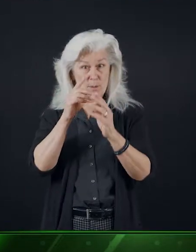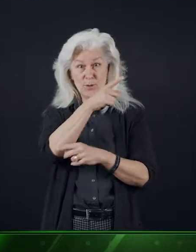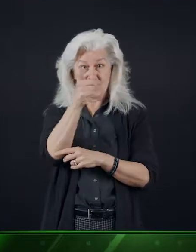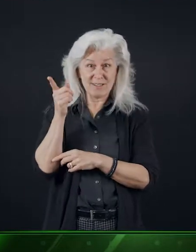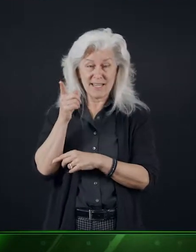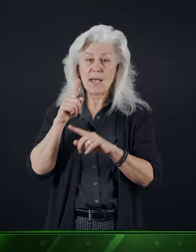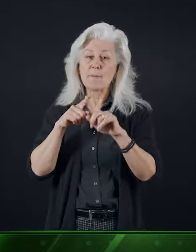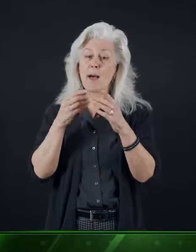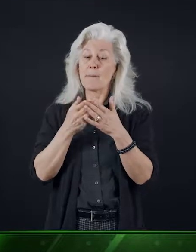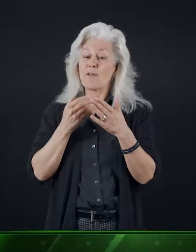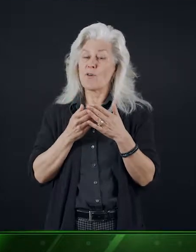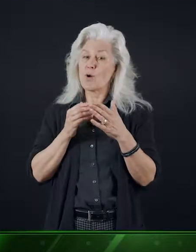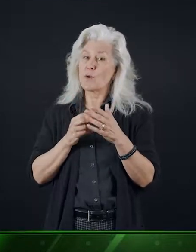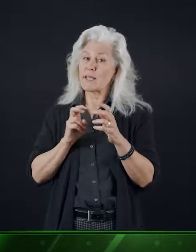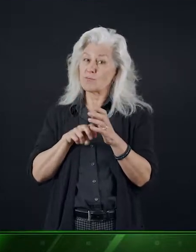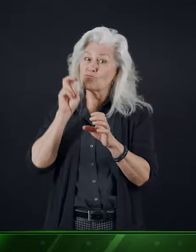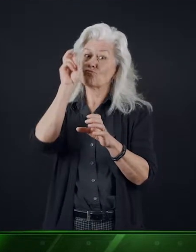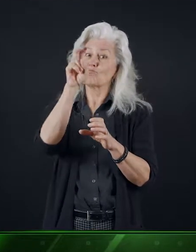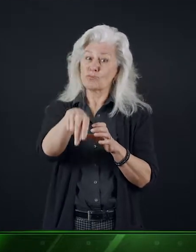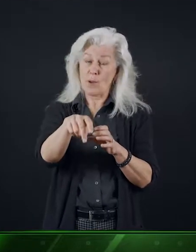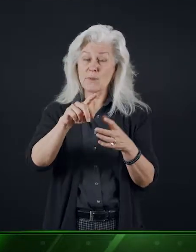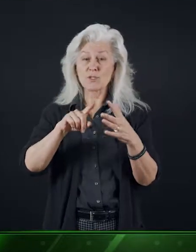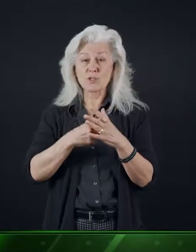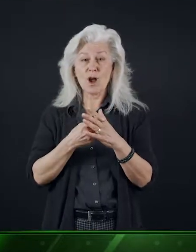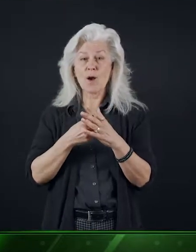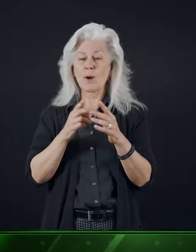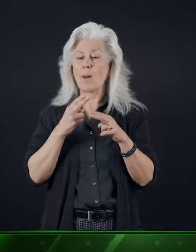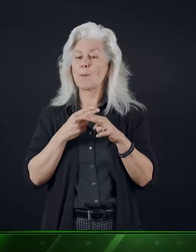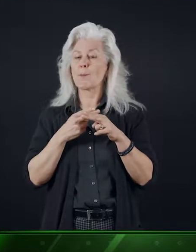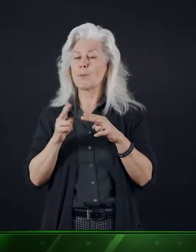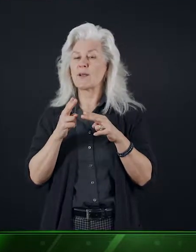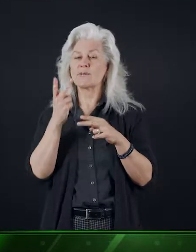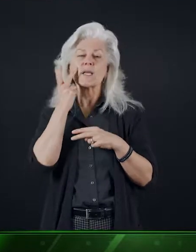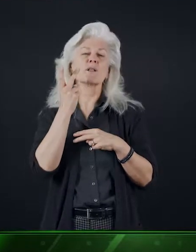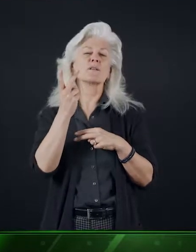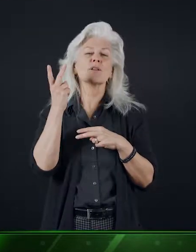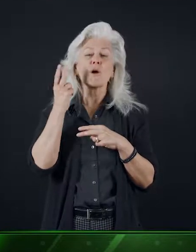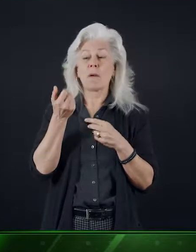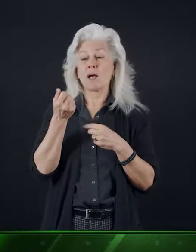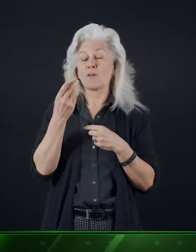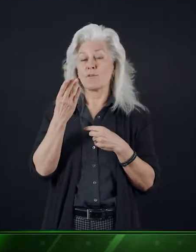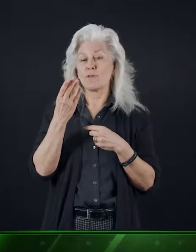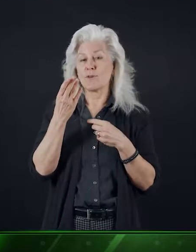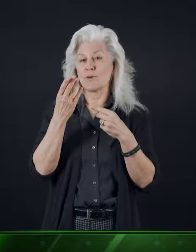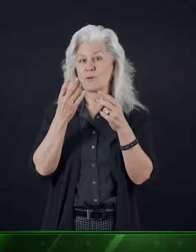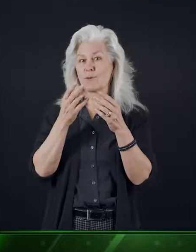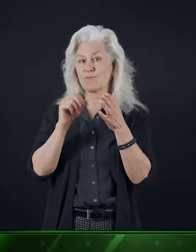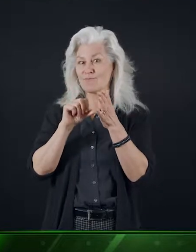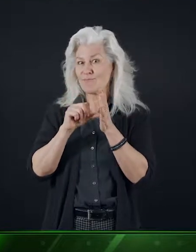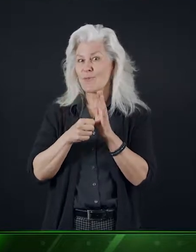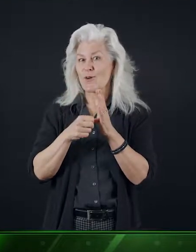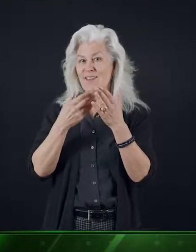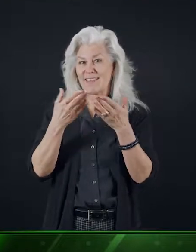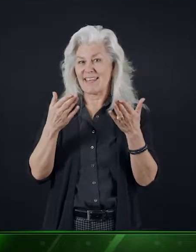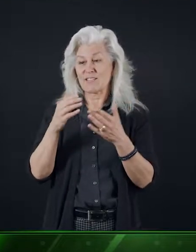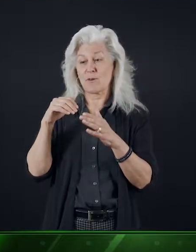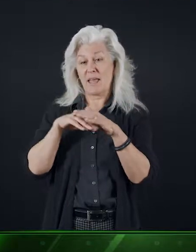But before we jump into it, let's briefly take a look back on a few of the highlights from the Xbox accessibility journey so far,